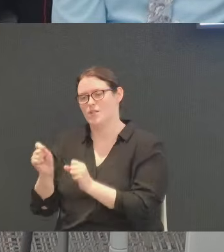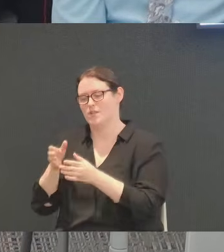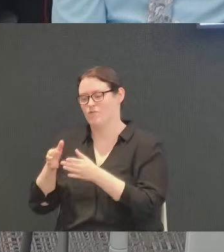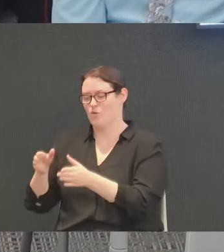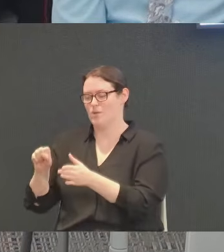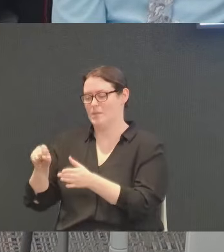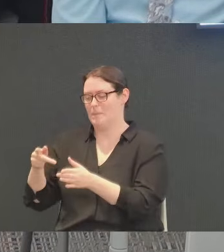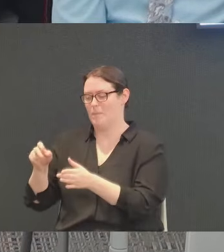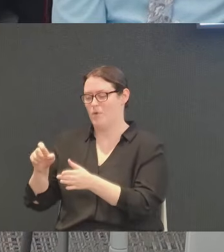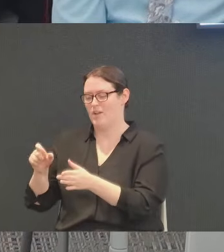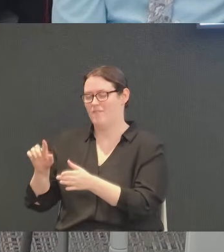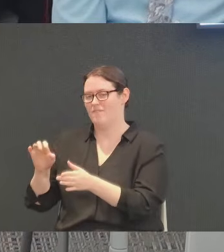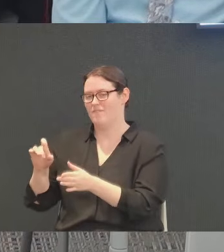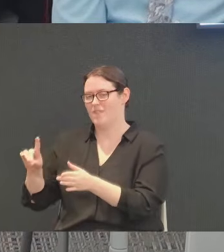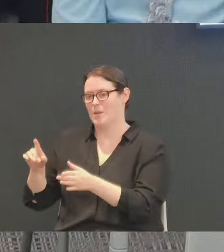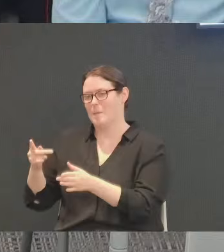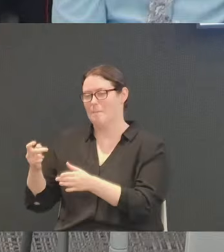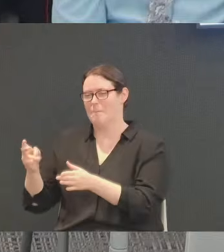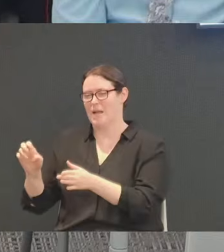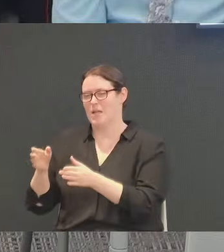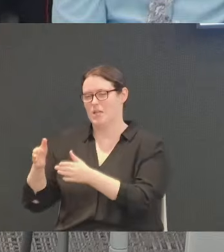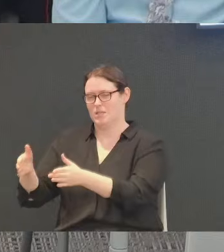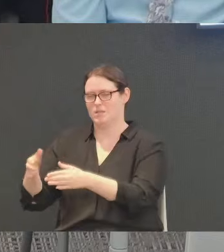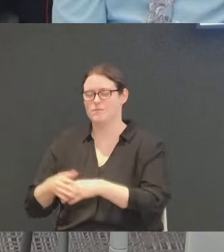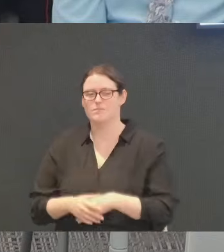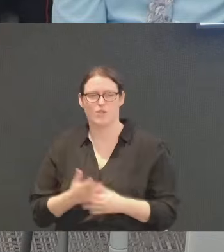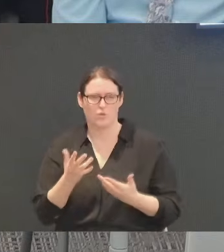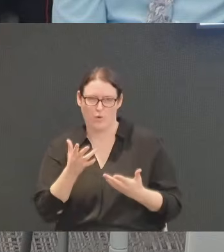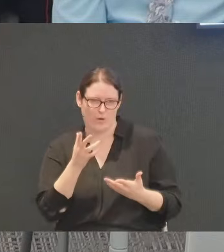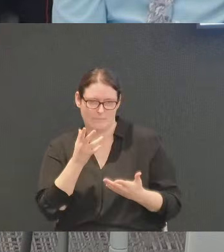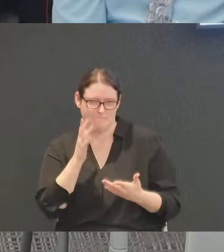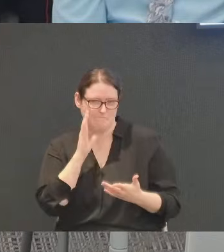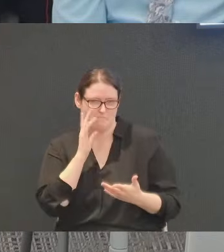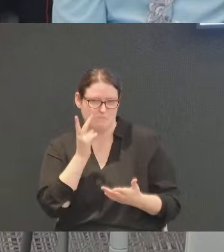So again, both were already reviewed with the Board at the May meeting. Okay. Happy to answer